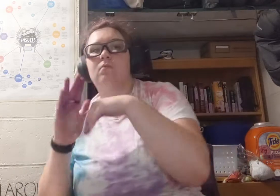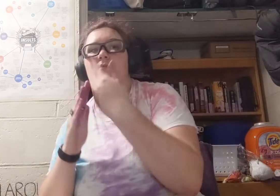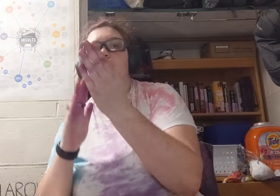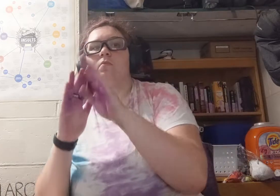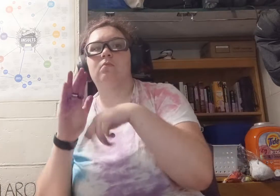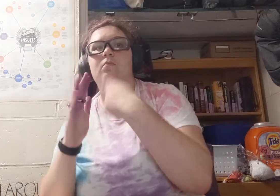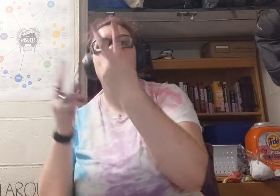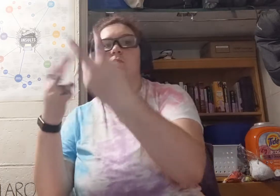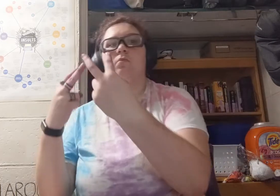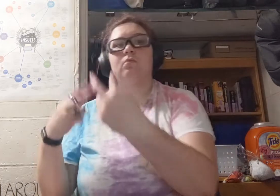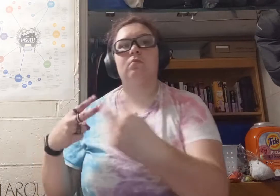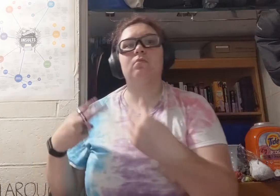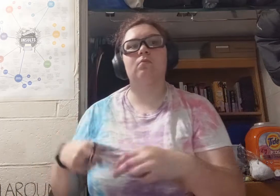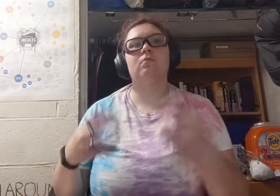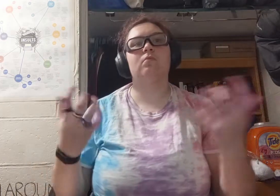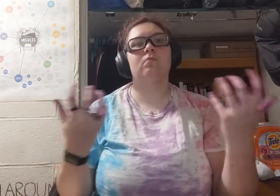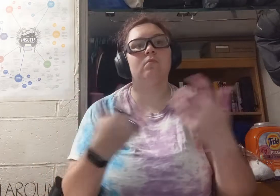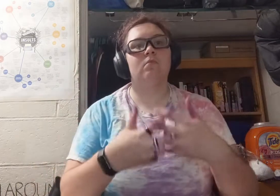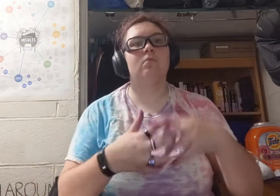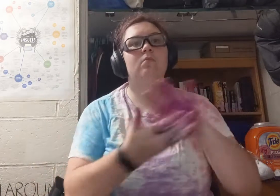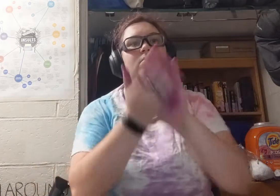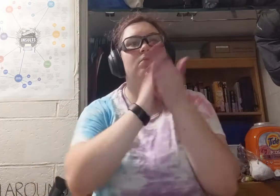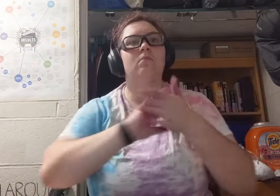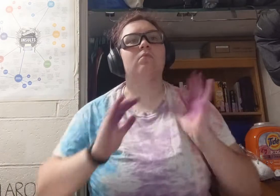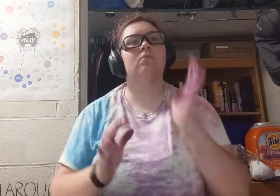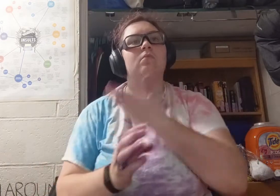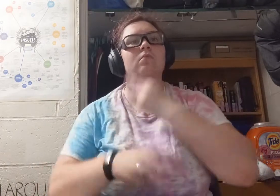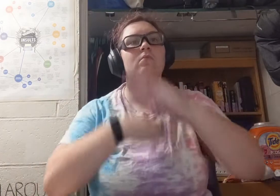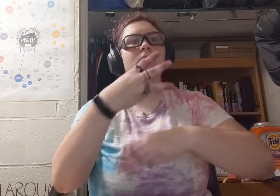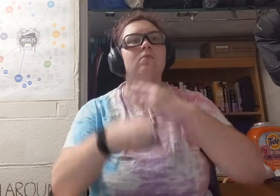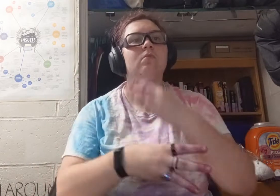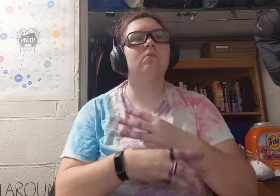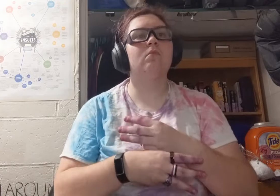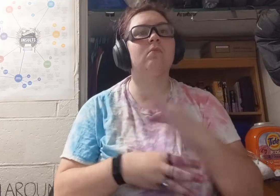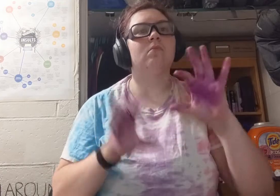let our stories turn to tidal waves that sweep our families home again